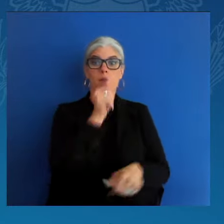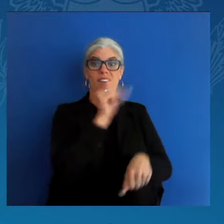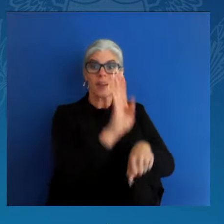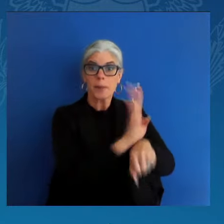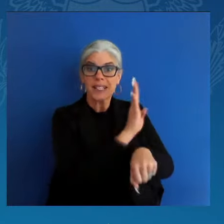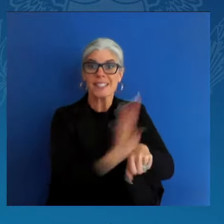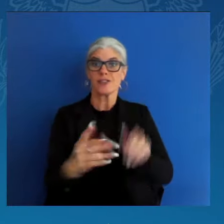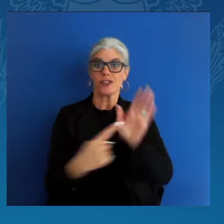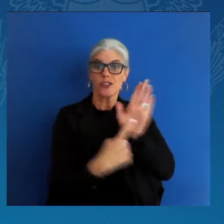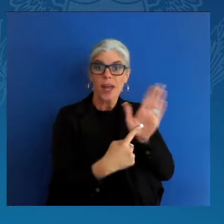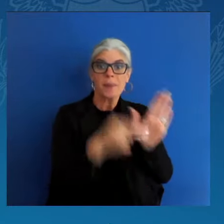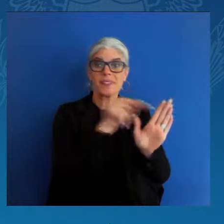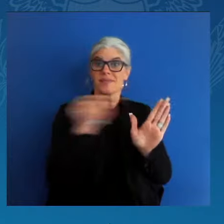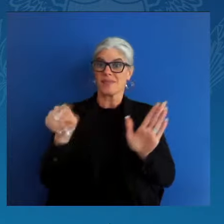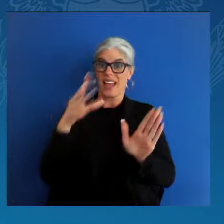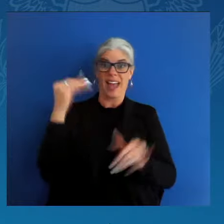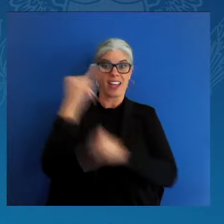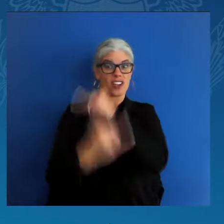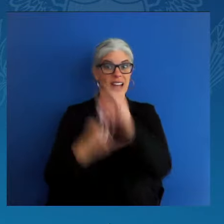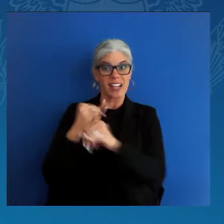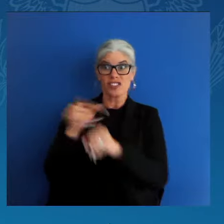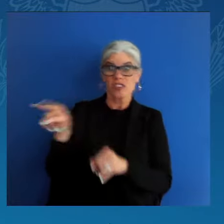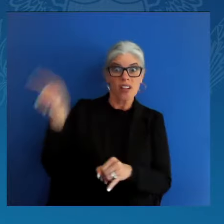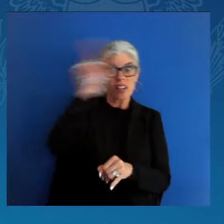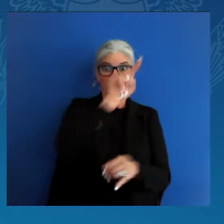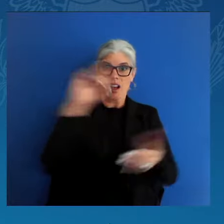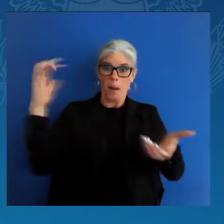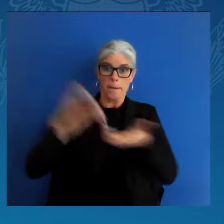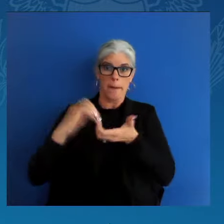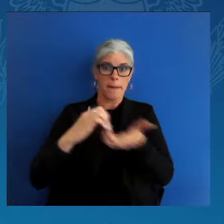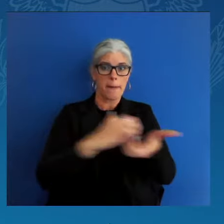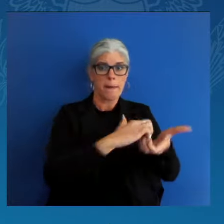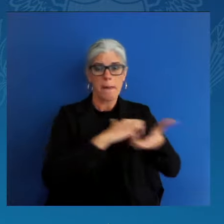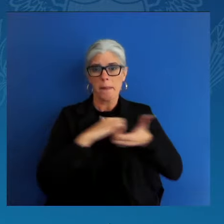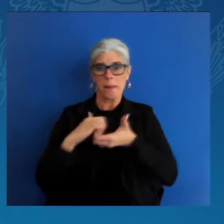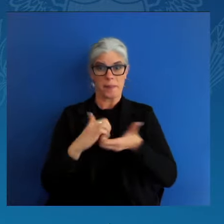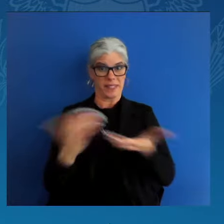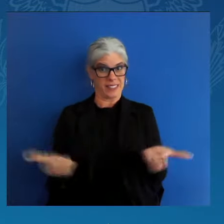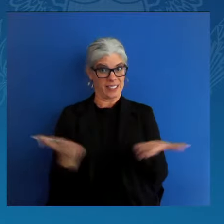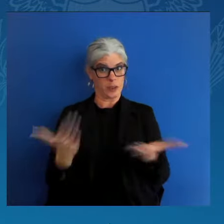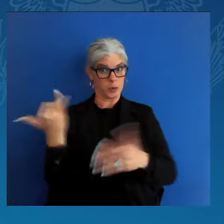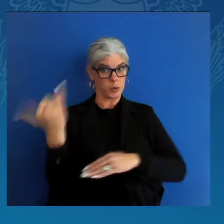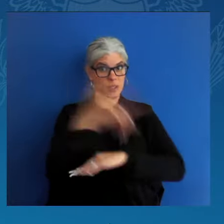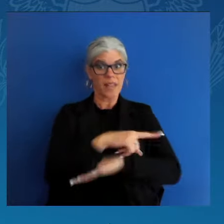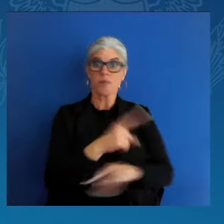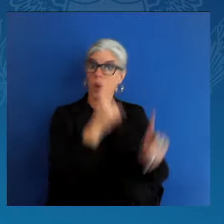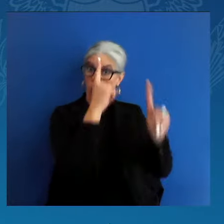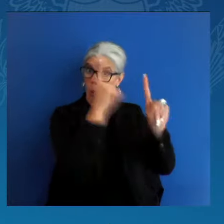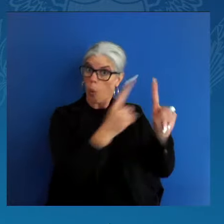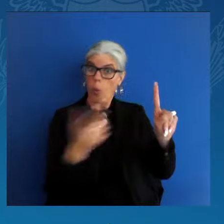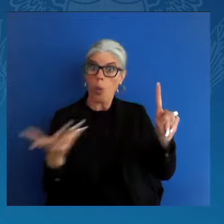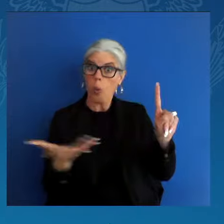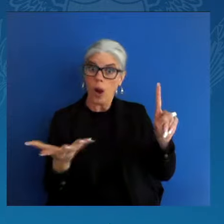The mission of the National Space Council is to preserve and advance America’s leadership in space.